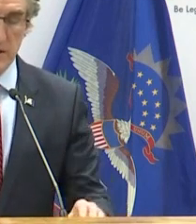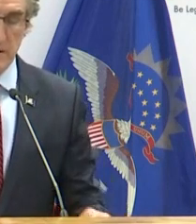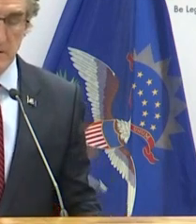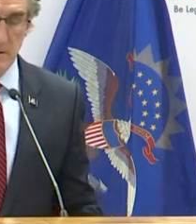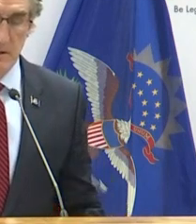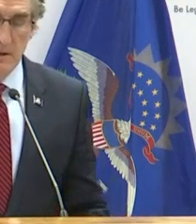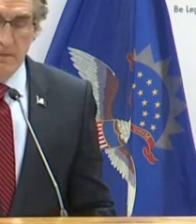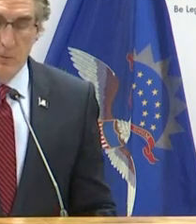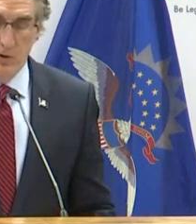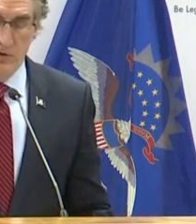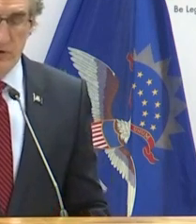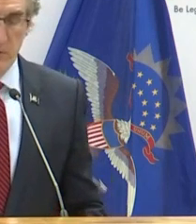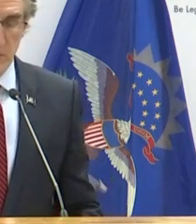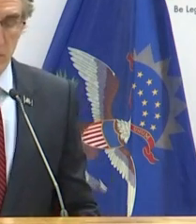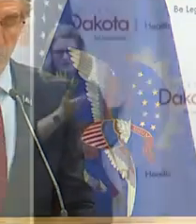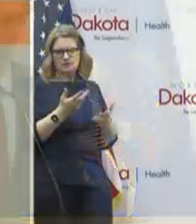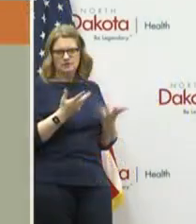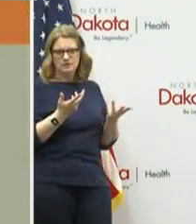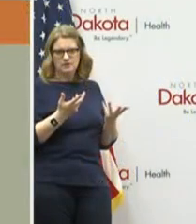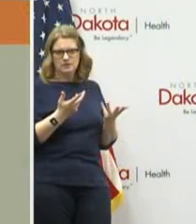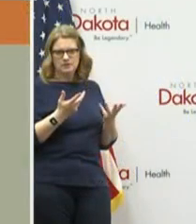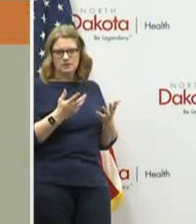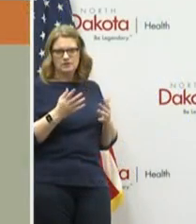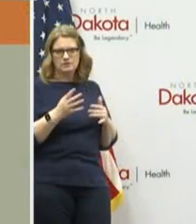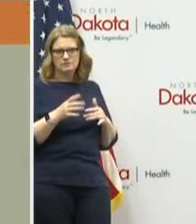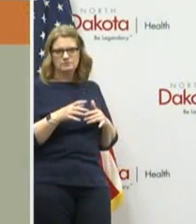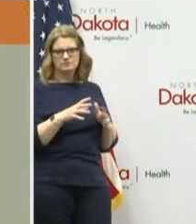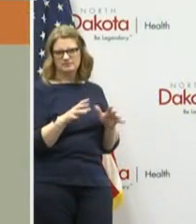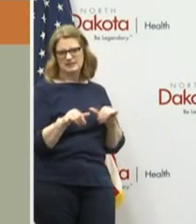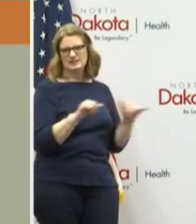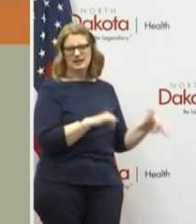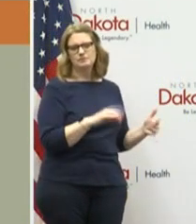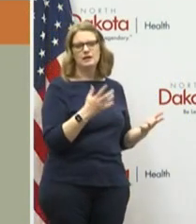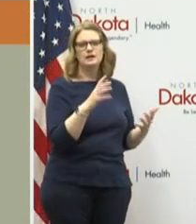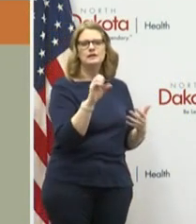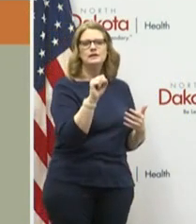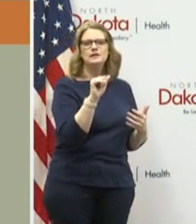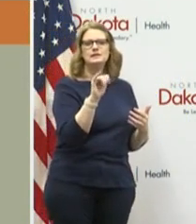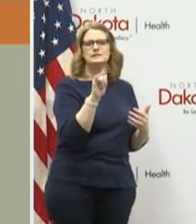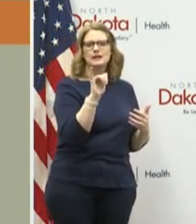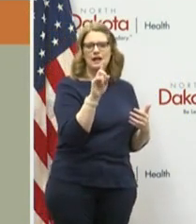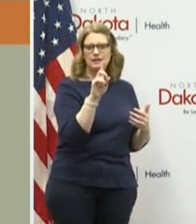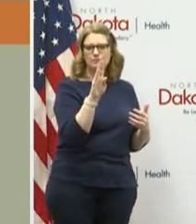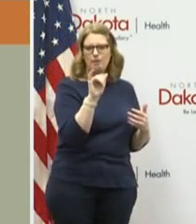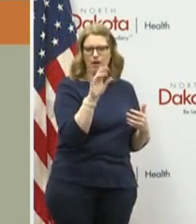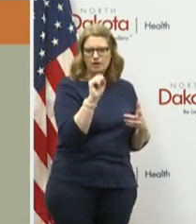CONVENIENT STORES AND OTHER OUTLETS SHOULD FOLLOW THE SAME GUIDELINES AND PROTOCOLS AND